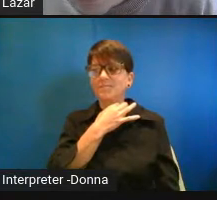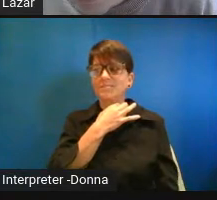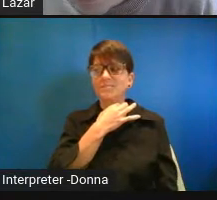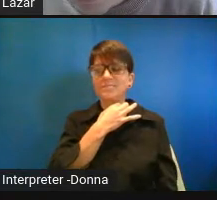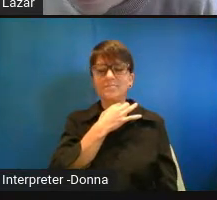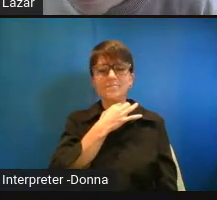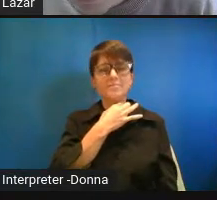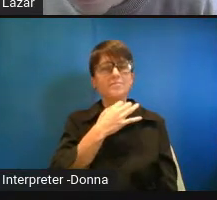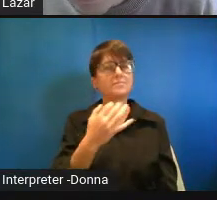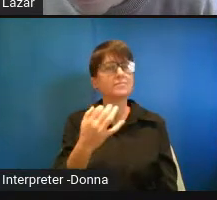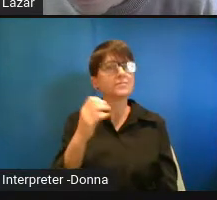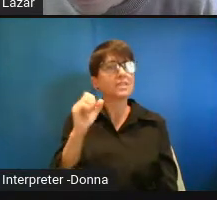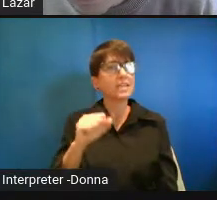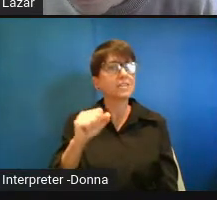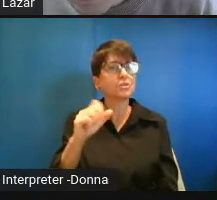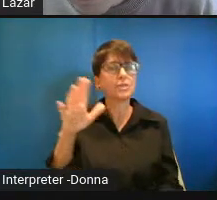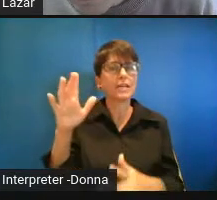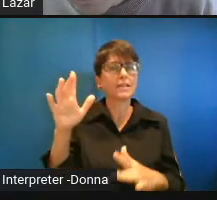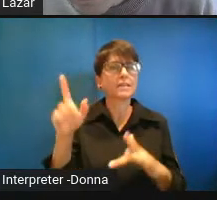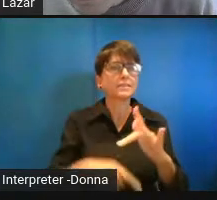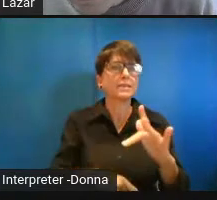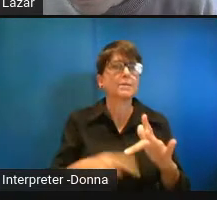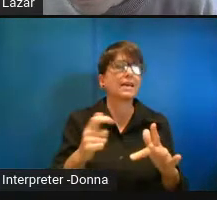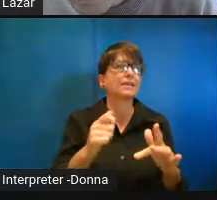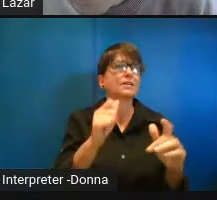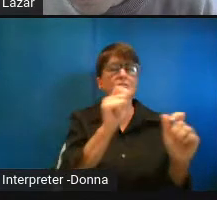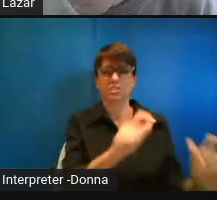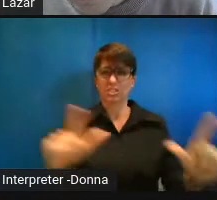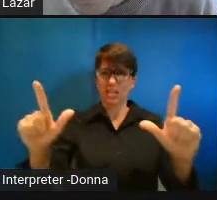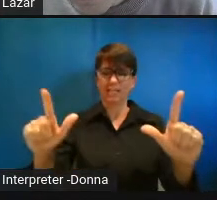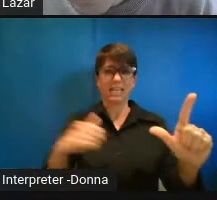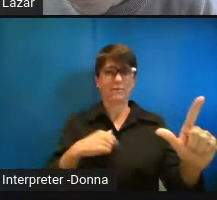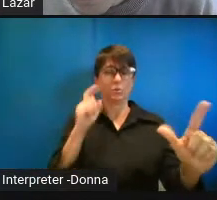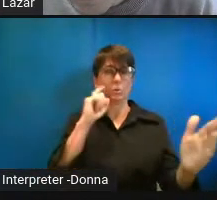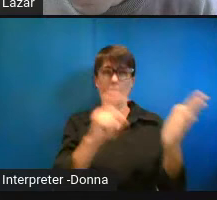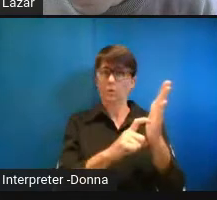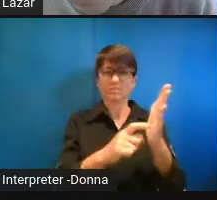when you realize that there's a slider that's not even saying things